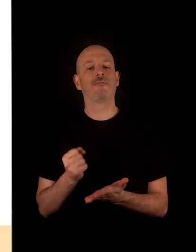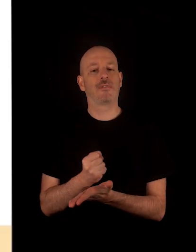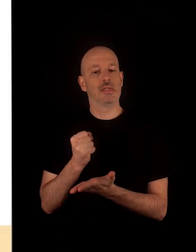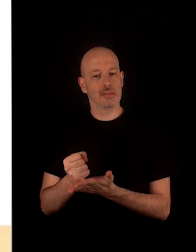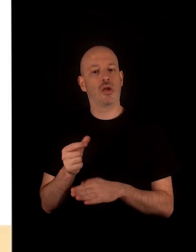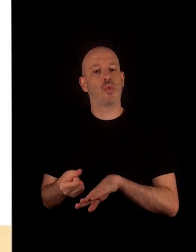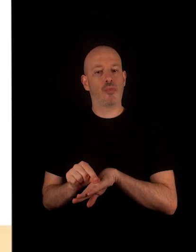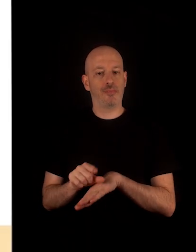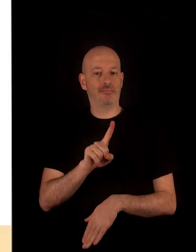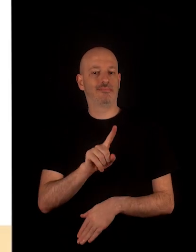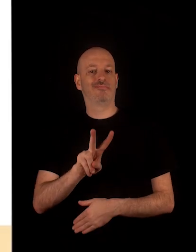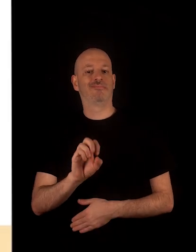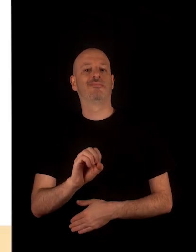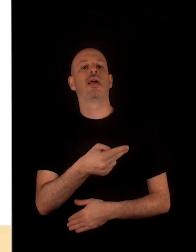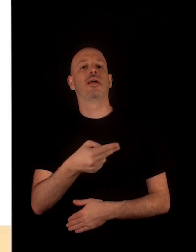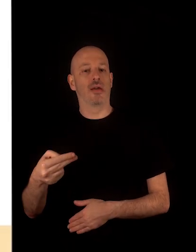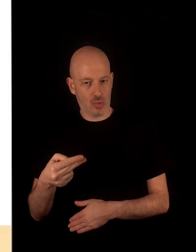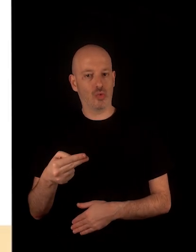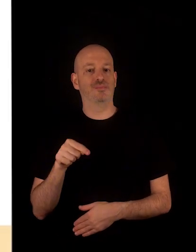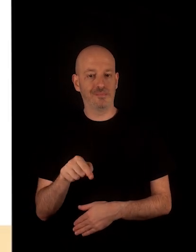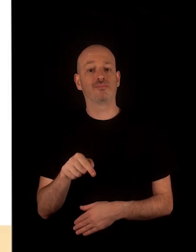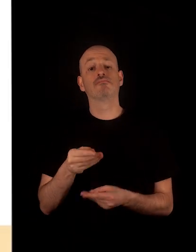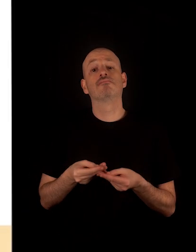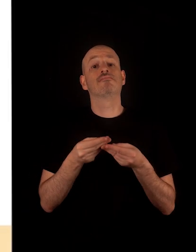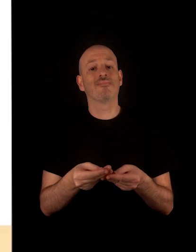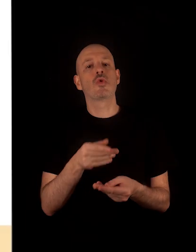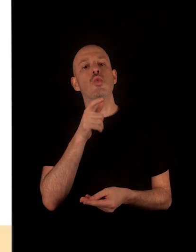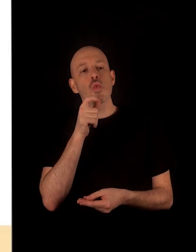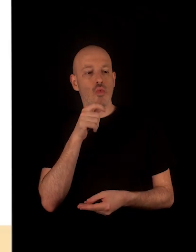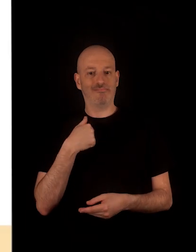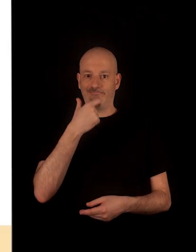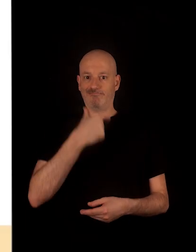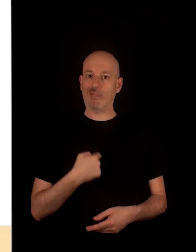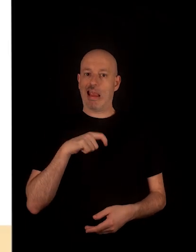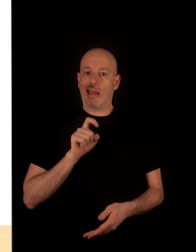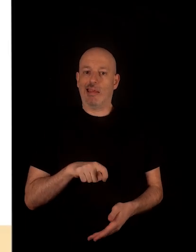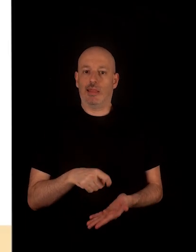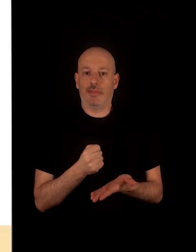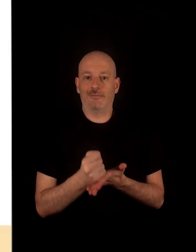in a green way, as we say, using any means apart from the airplane.